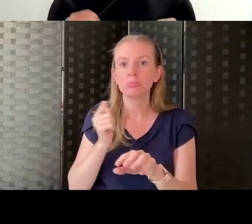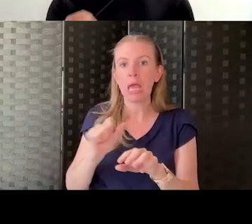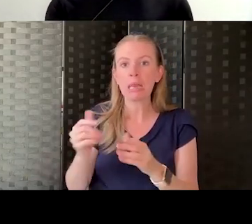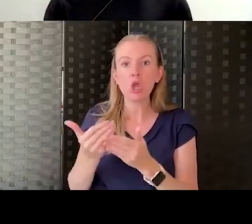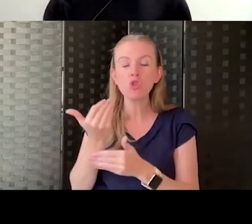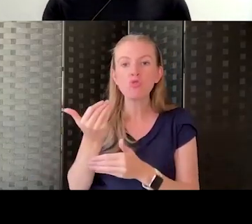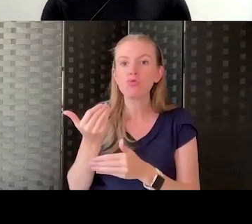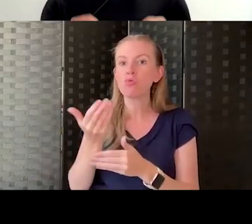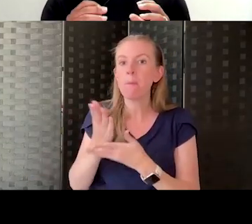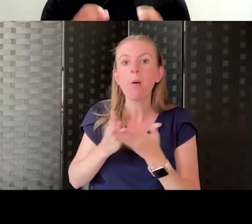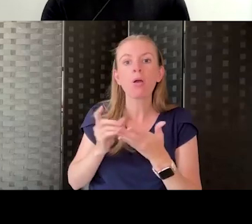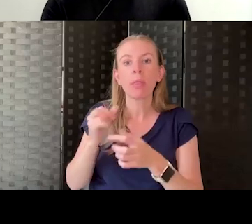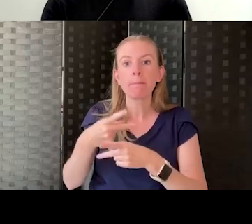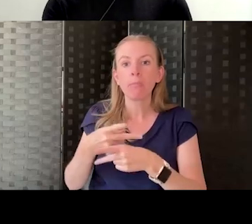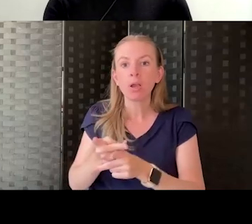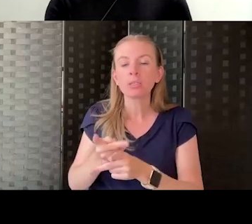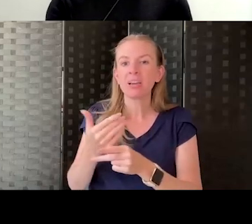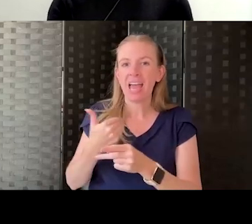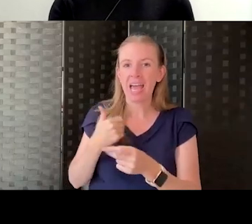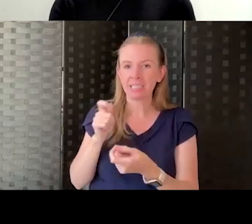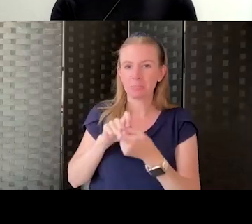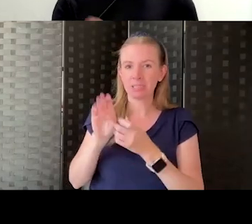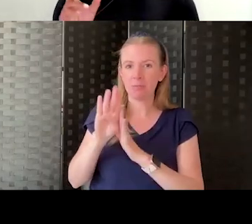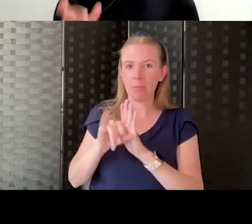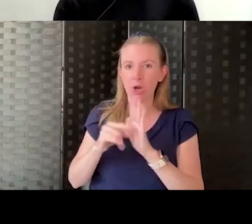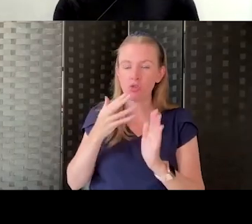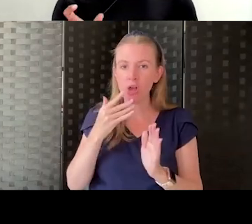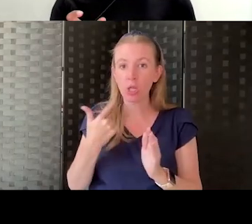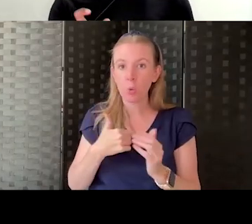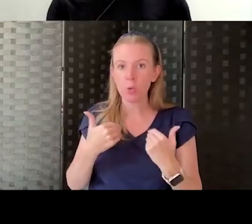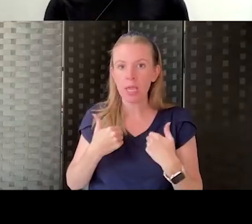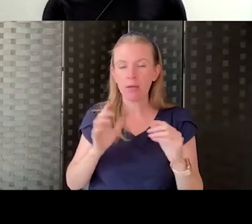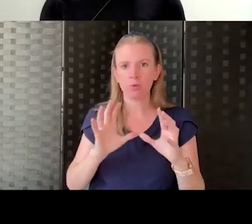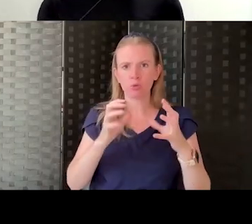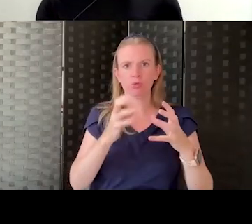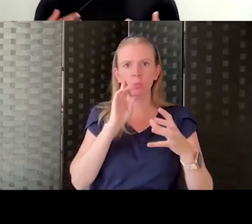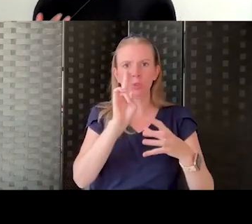a new element that had a particular background color, we had a class they would use that was an